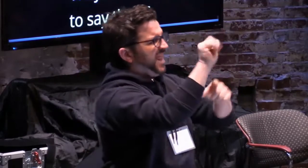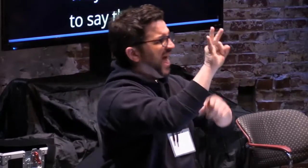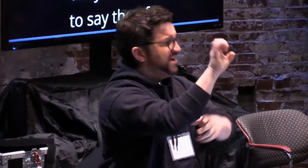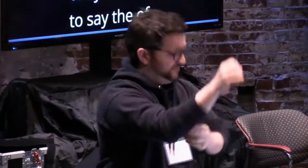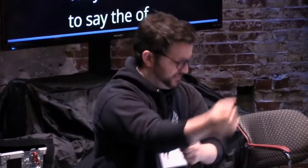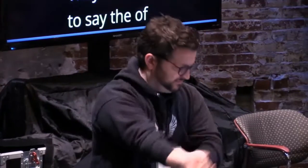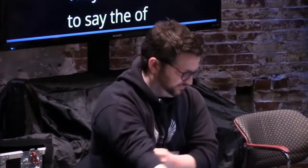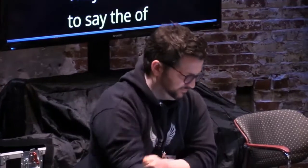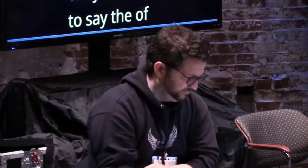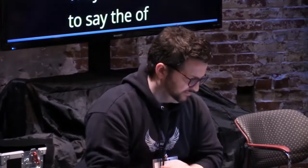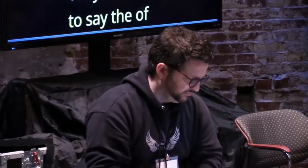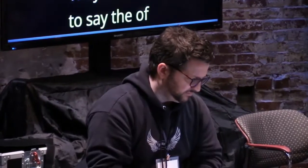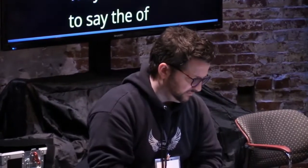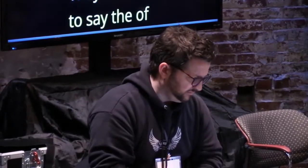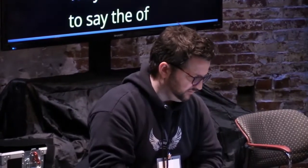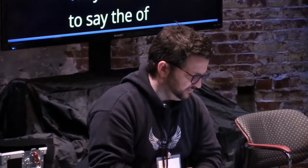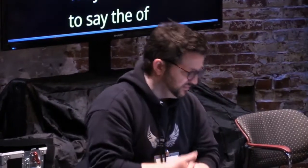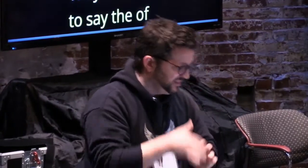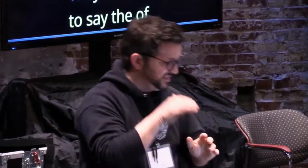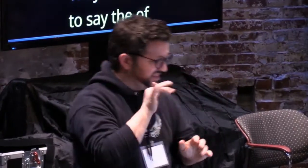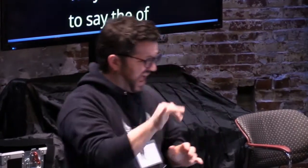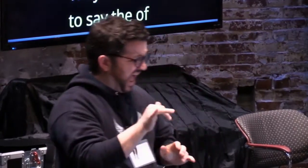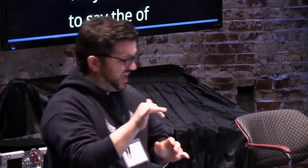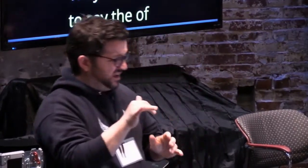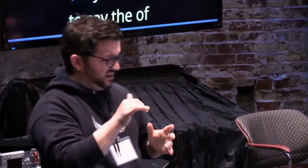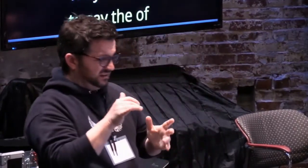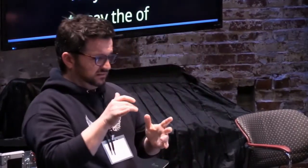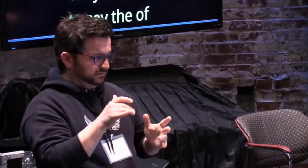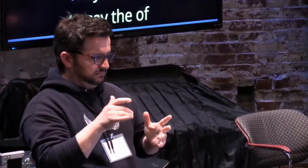When weariness closes in upon all endeavor. That source of confidence